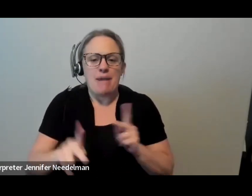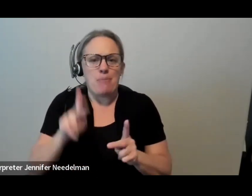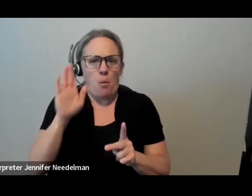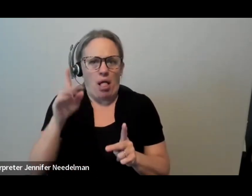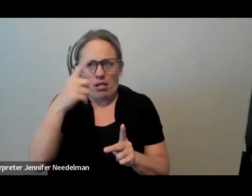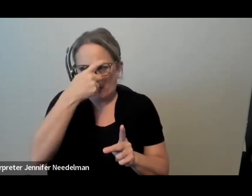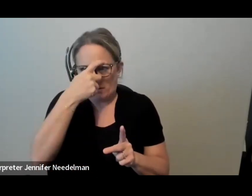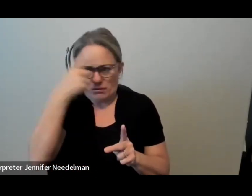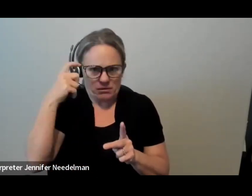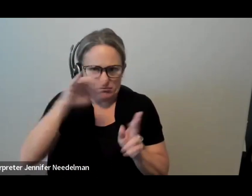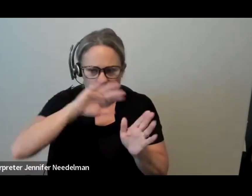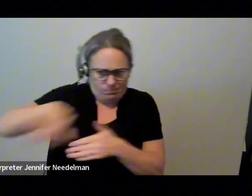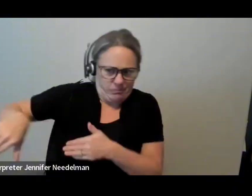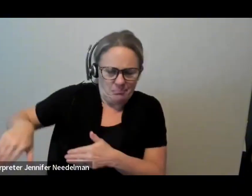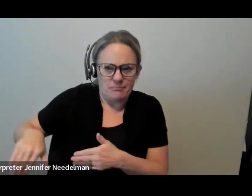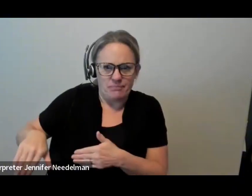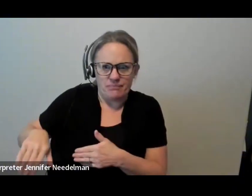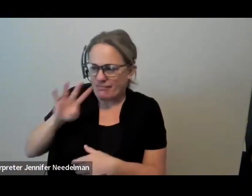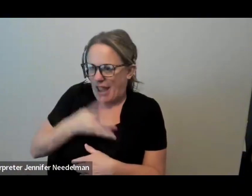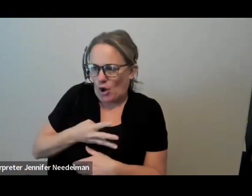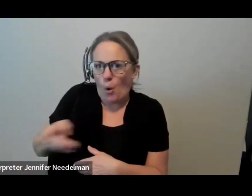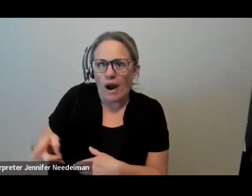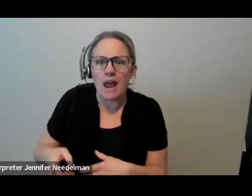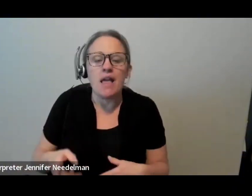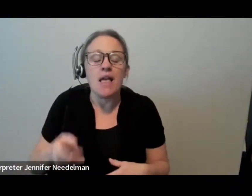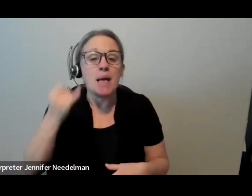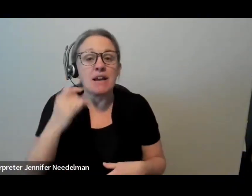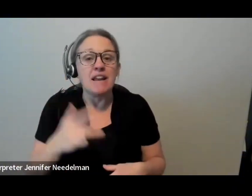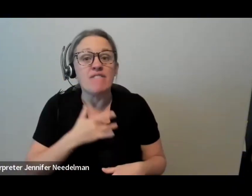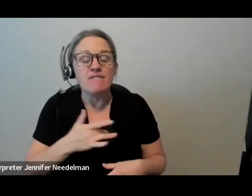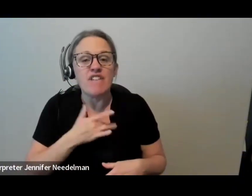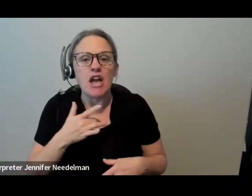But if accessibility feels like a pathway to being curious,